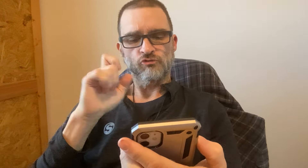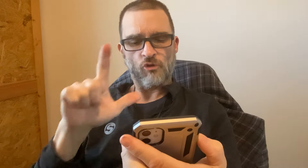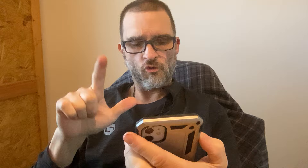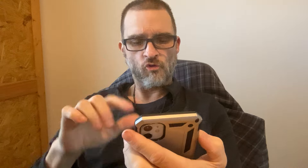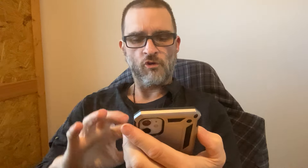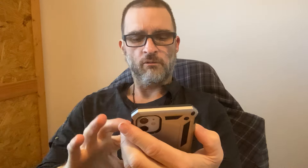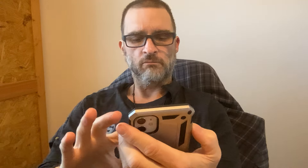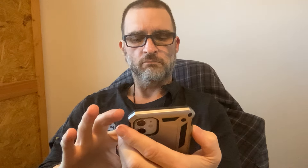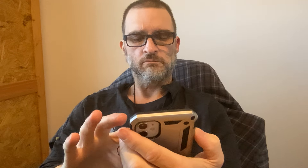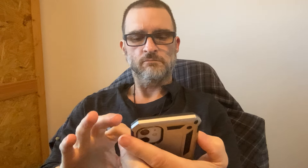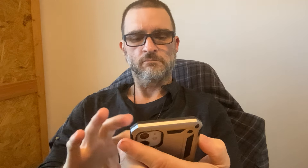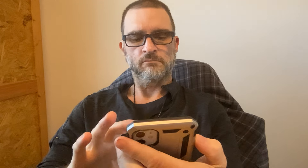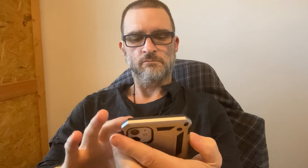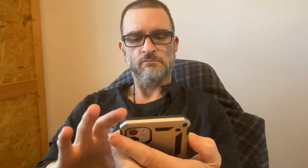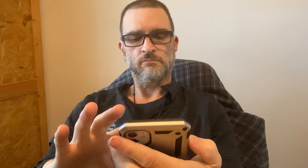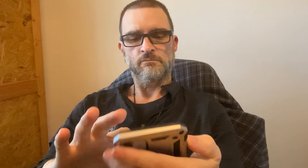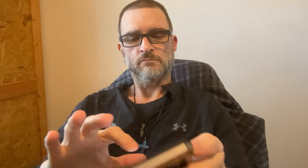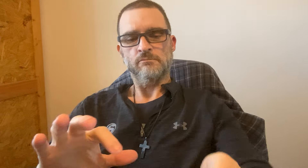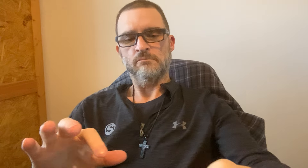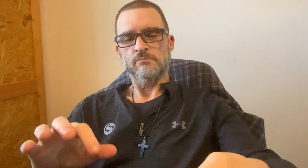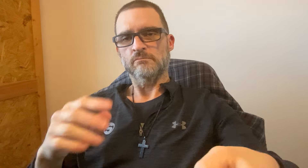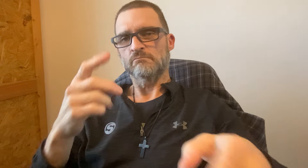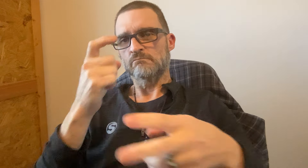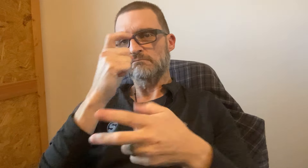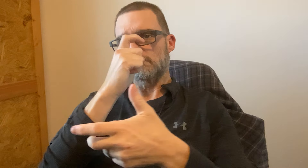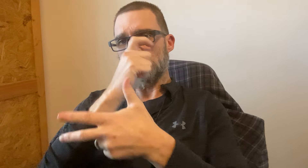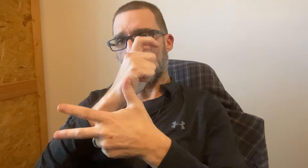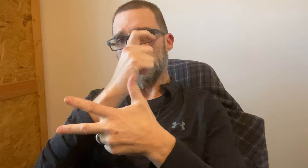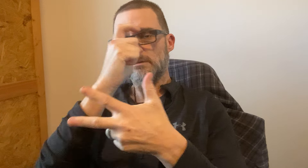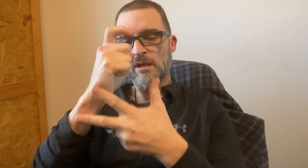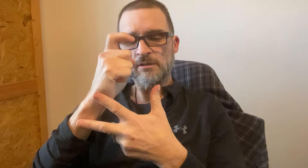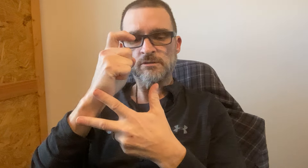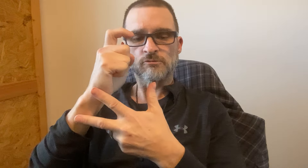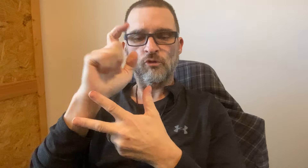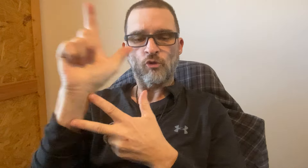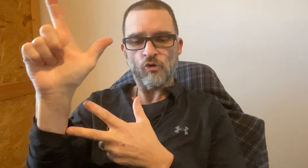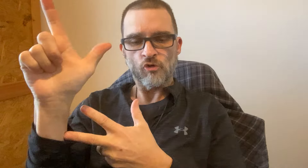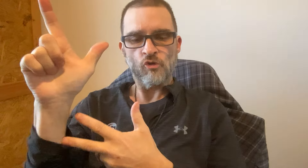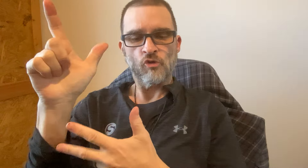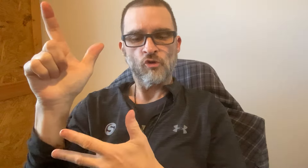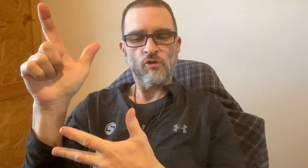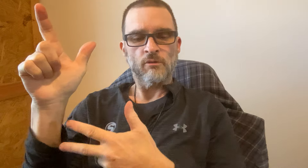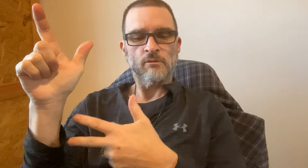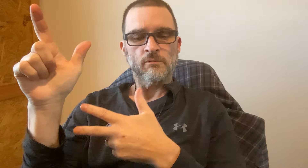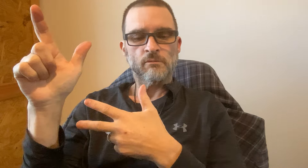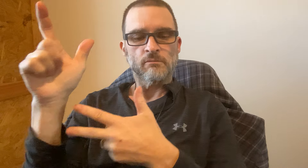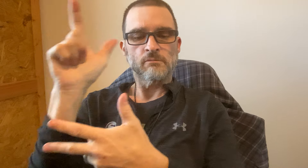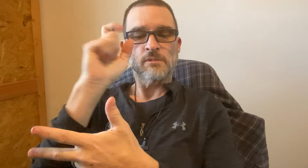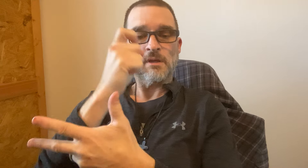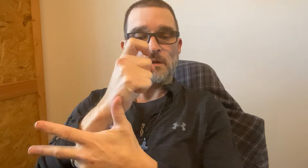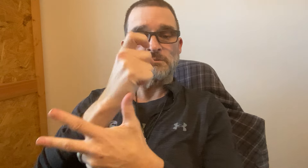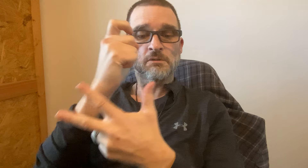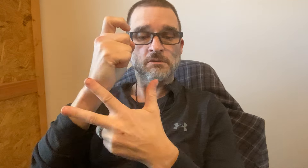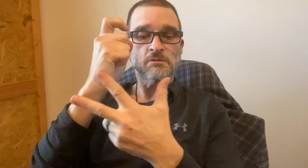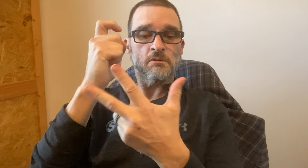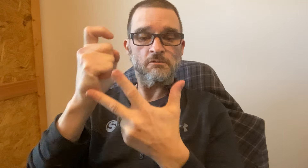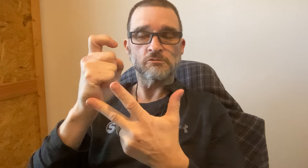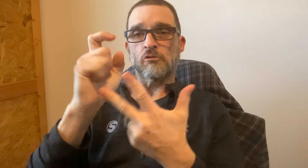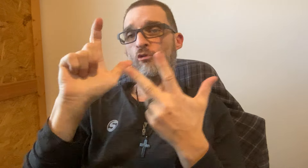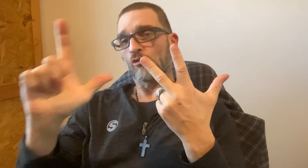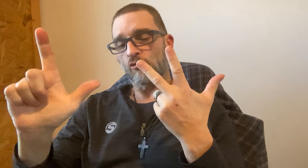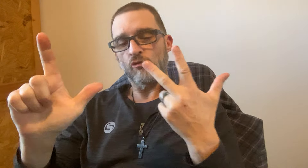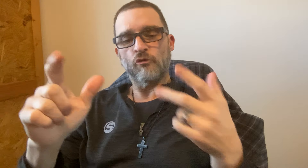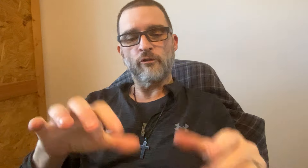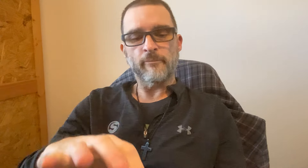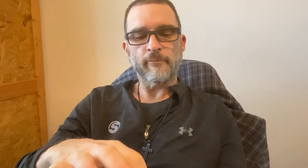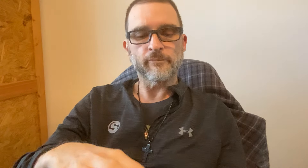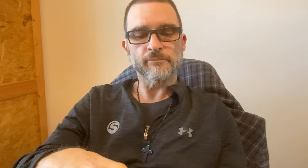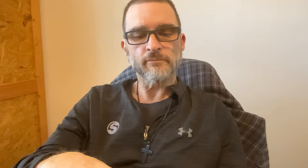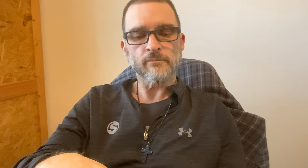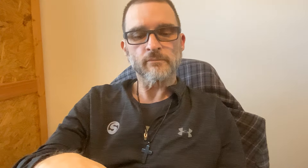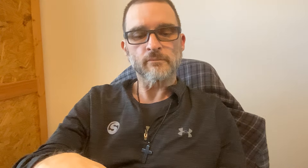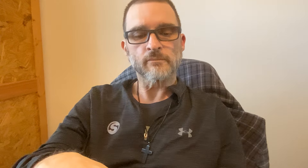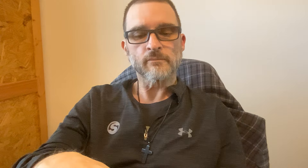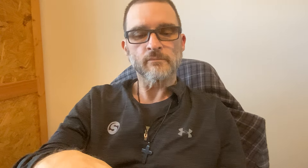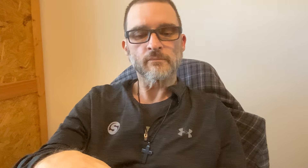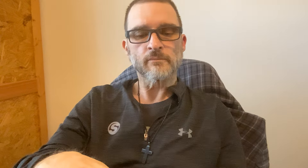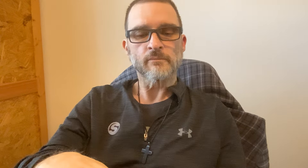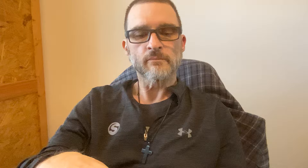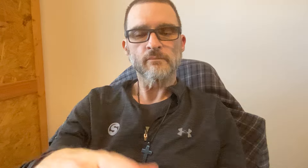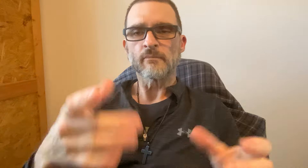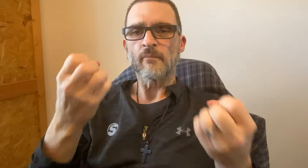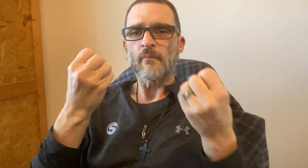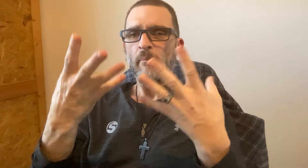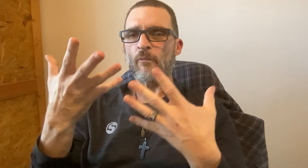Large, XL, XXL, XXXL.